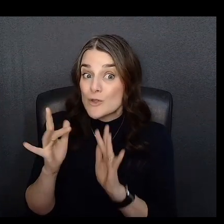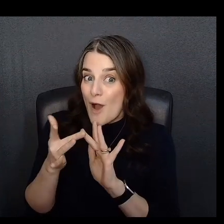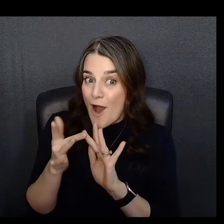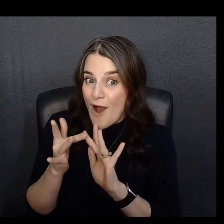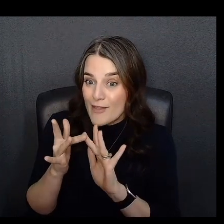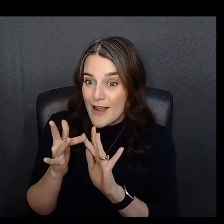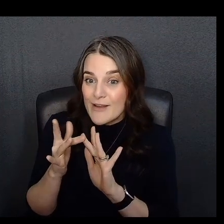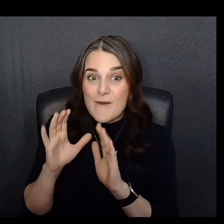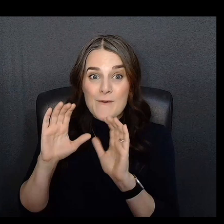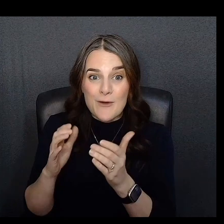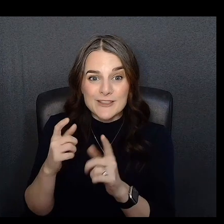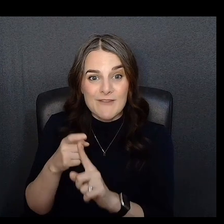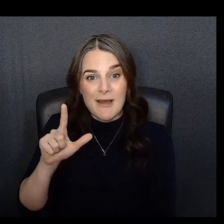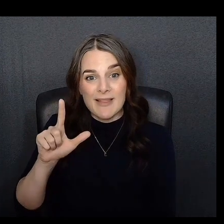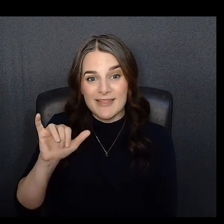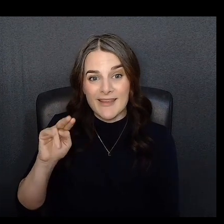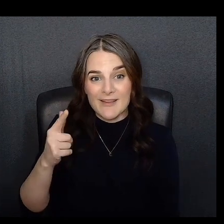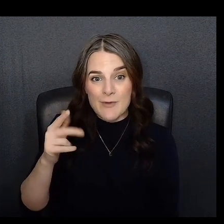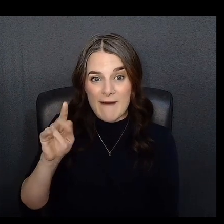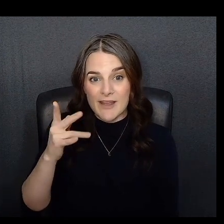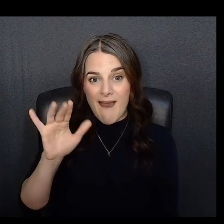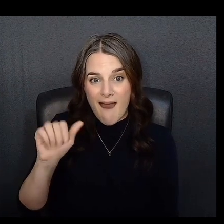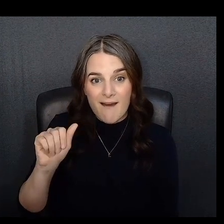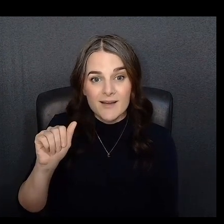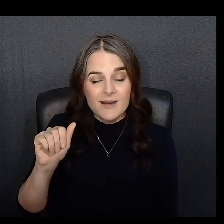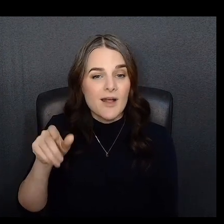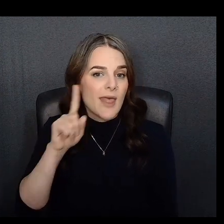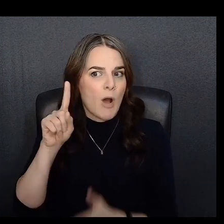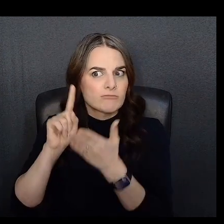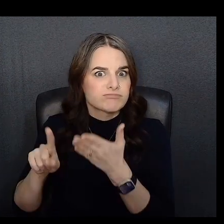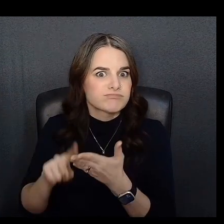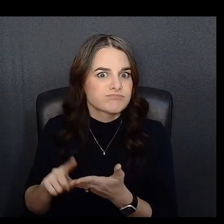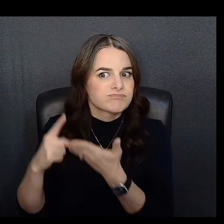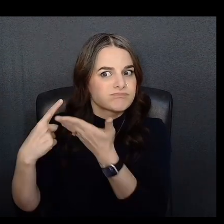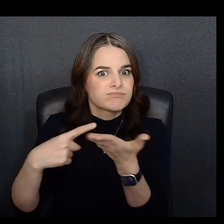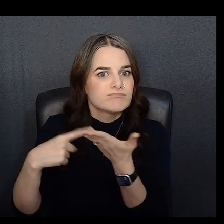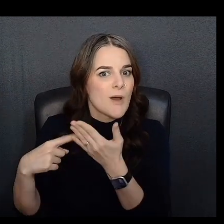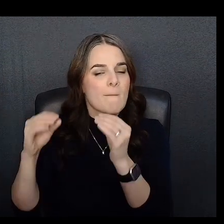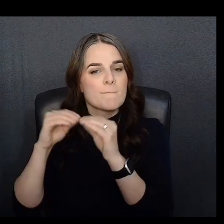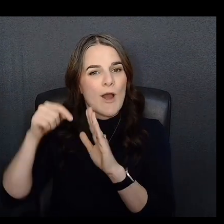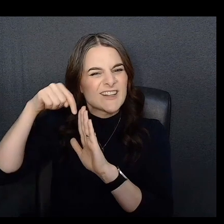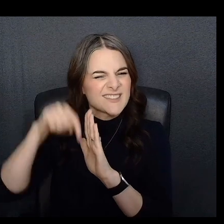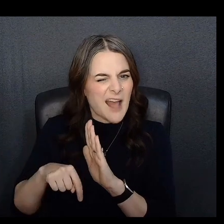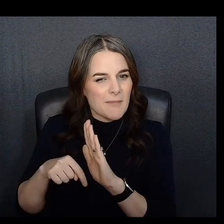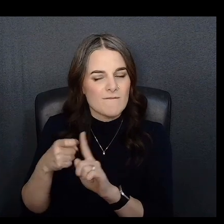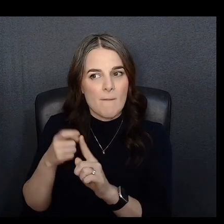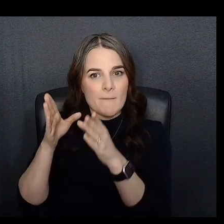that also looks into this more in depth from a individual, and I have some of her work also cited at the end,